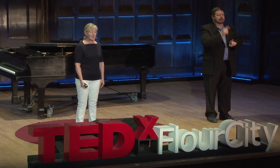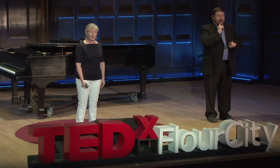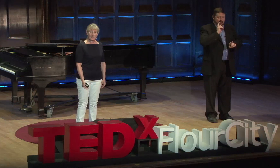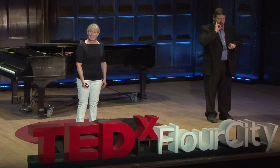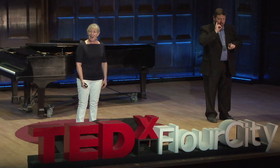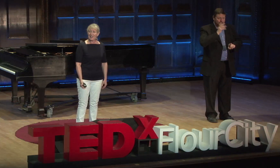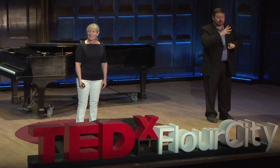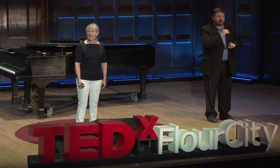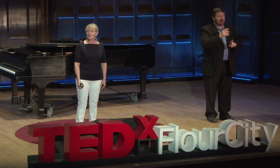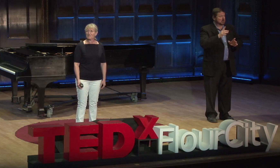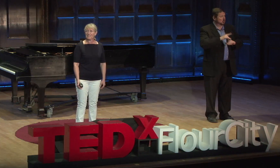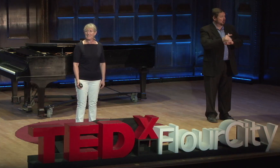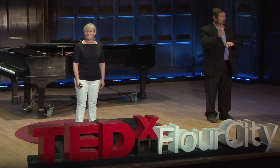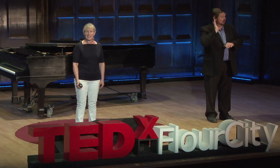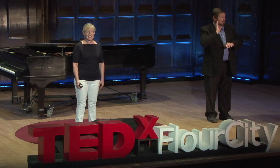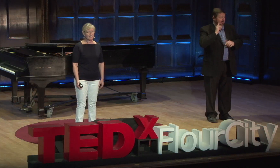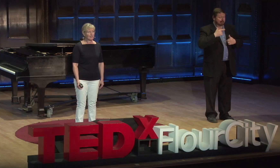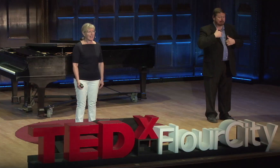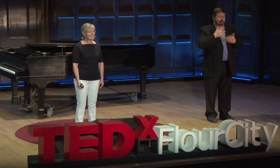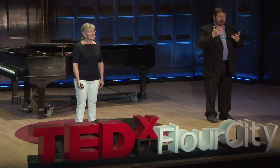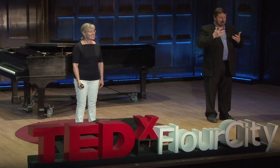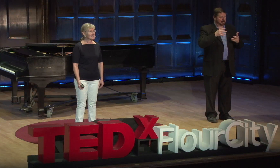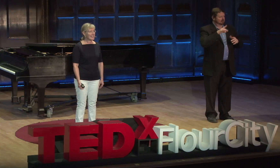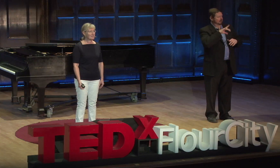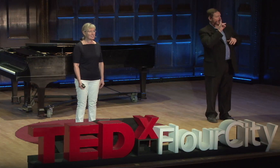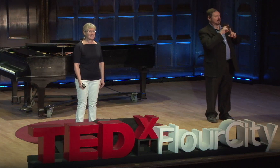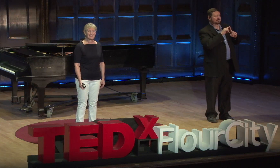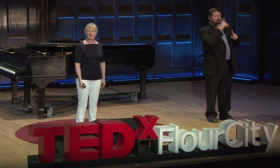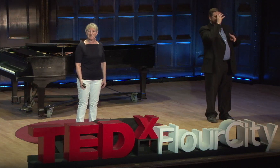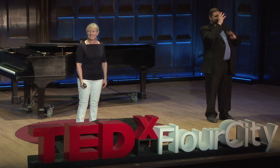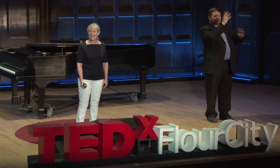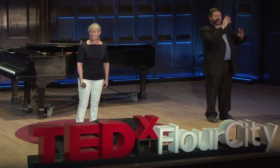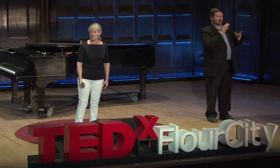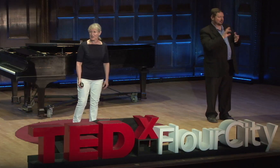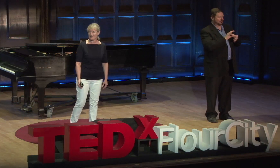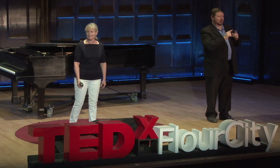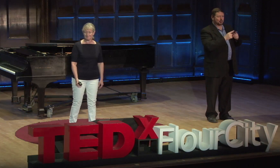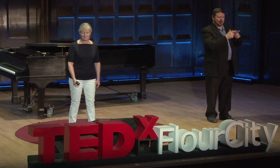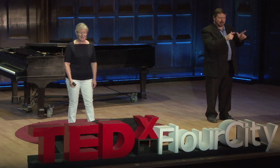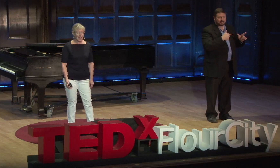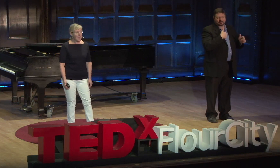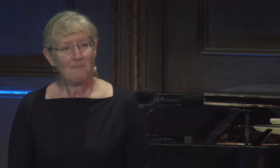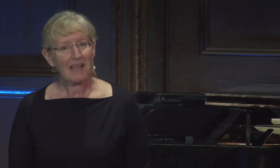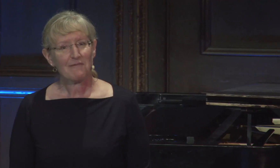And early on, I learned of an innovation for access to language that I want to tell you about.